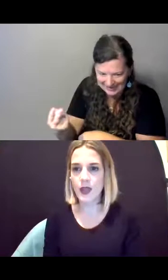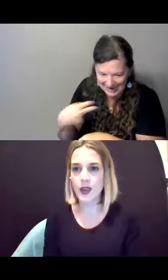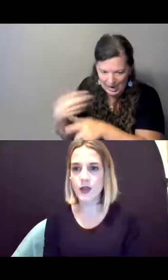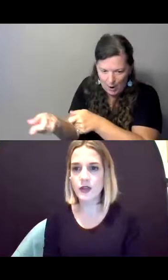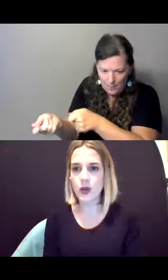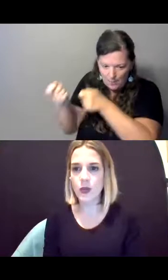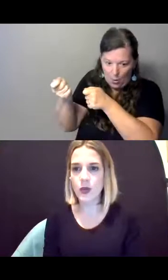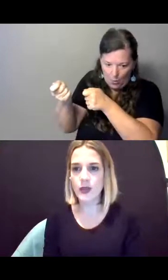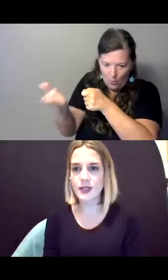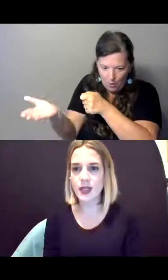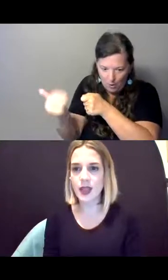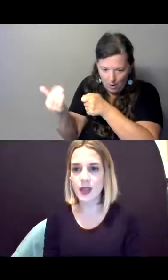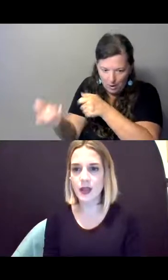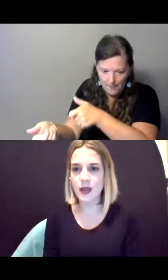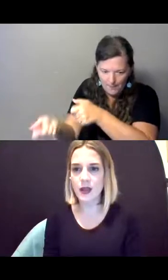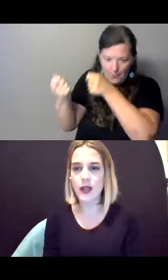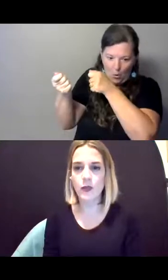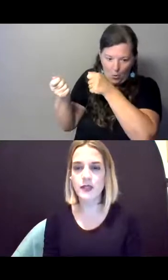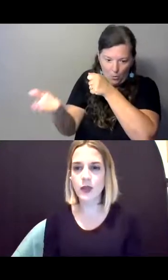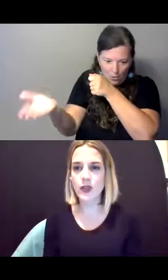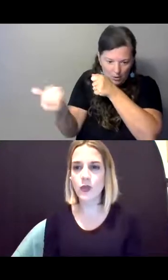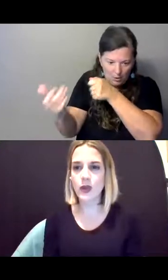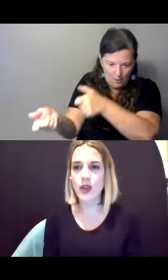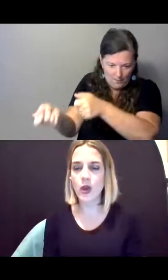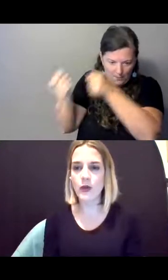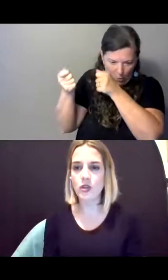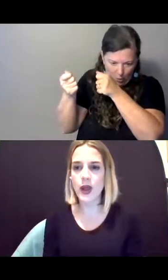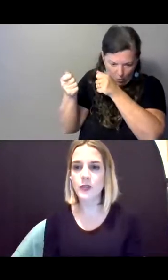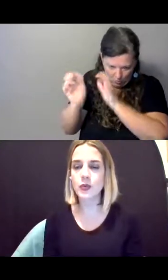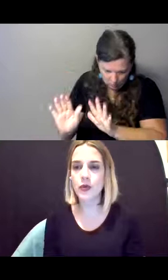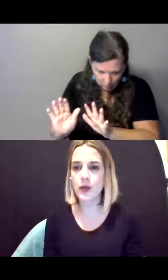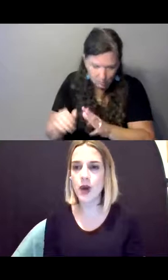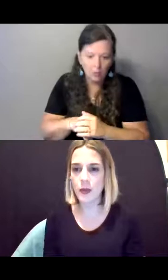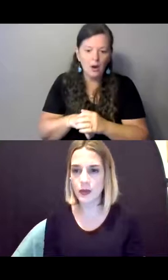and then also we want to see, it's like we're in the window and we're trying to pull them up